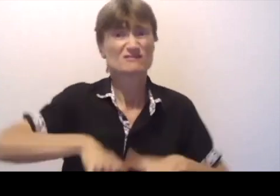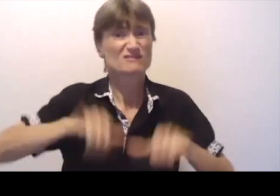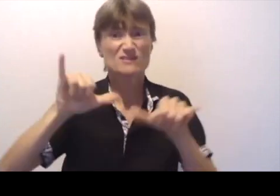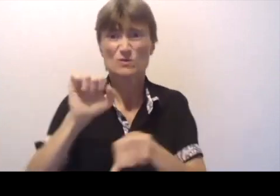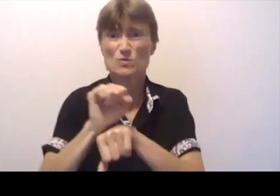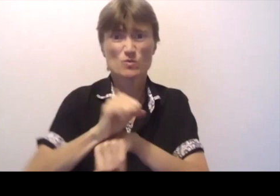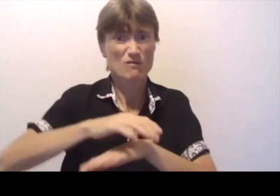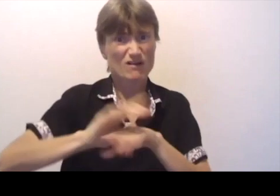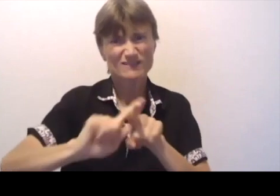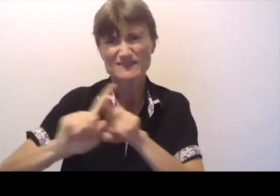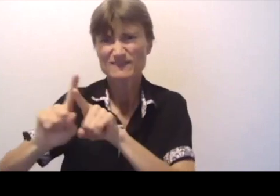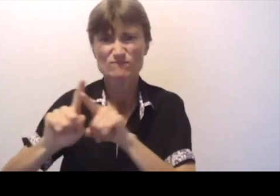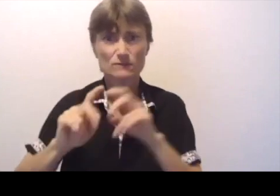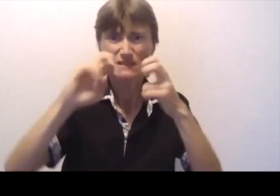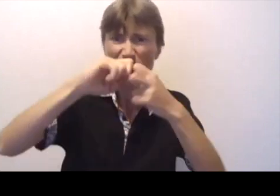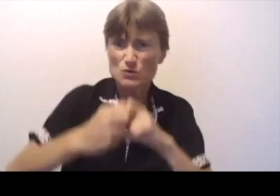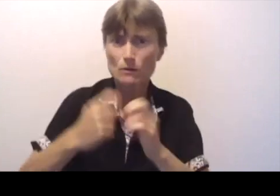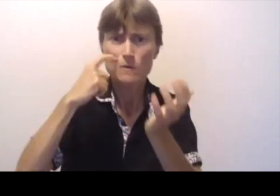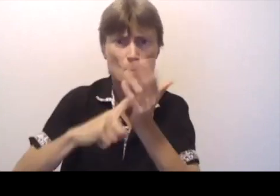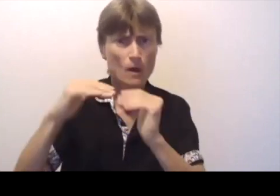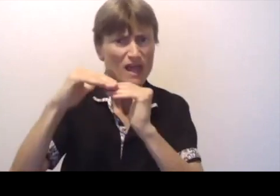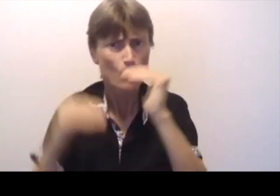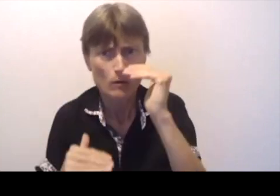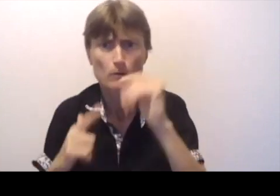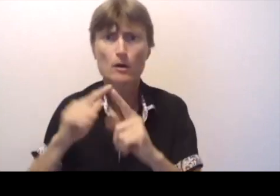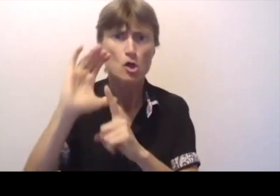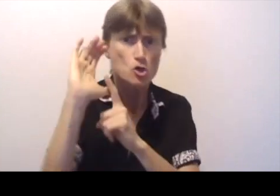racial equity cultural planning cultural institutions